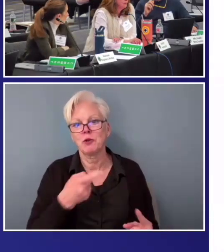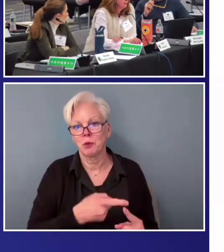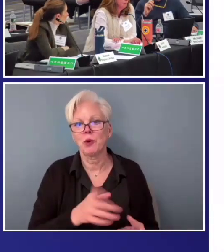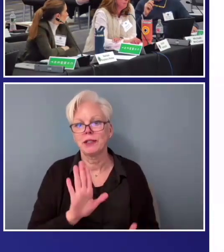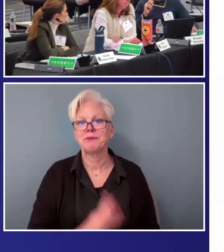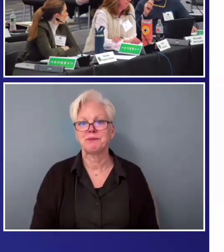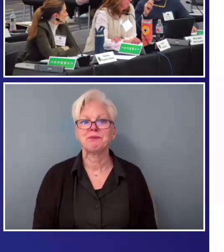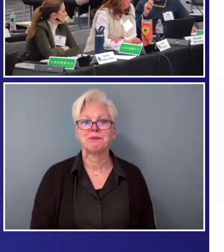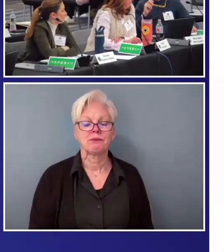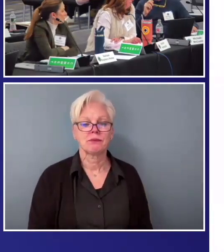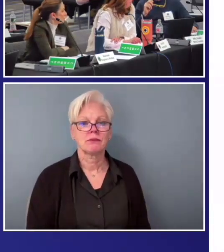Matthew?